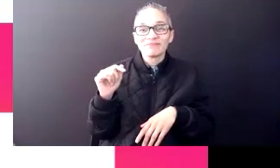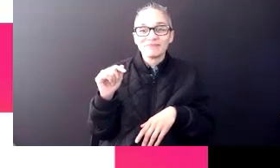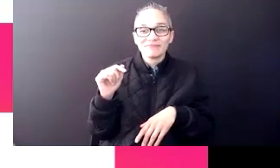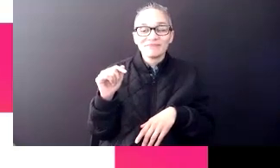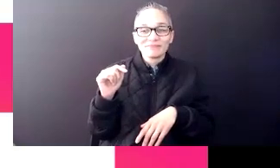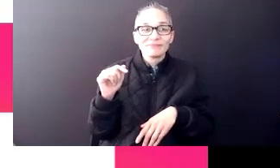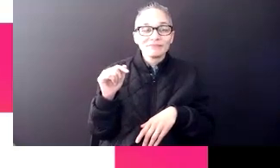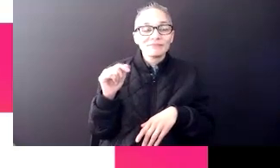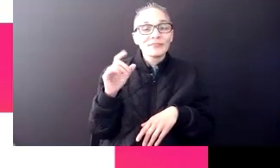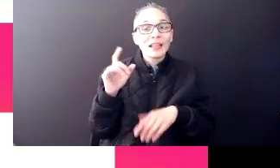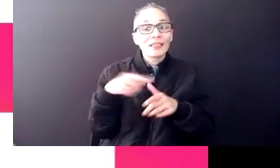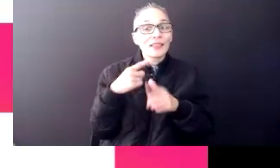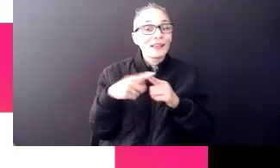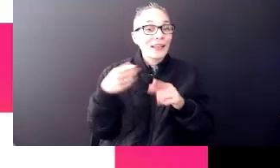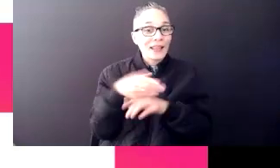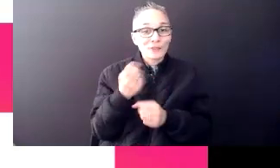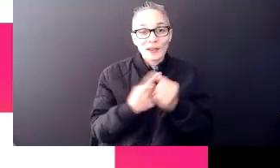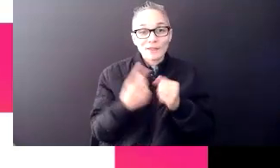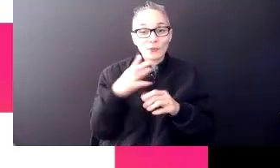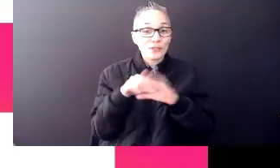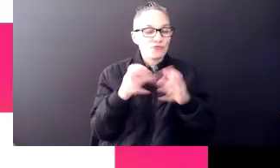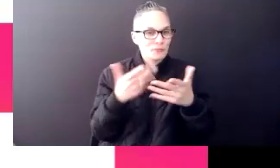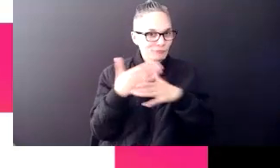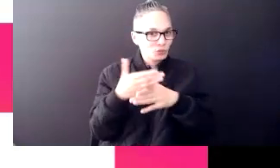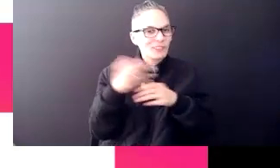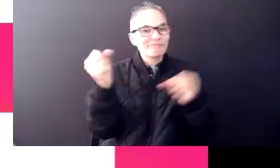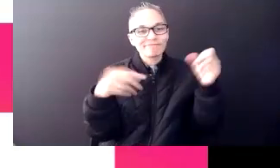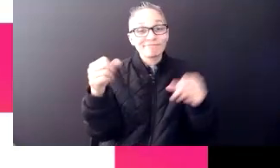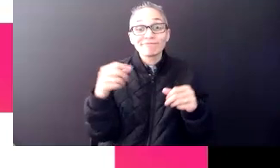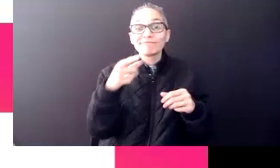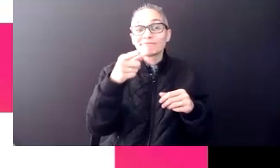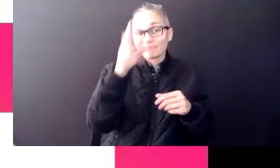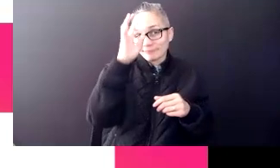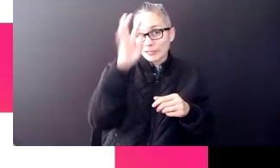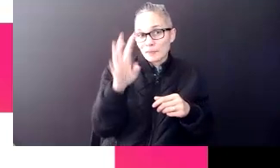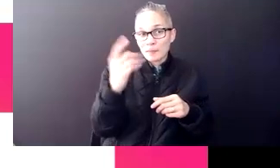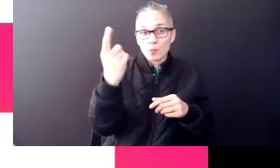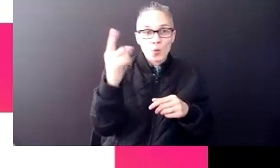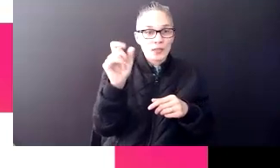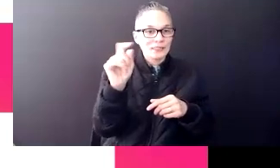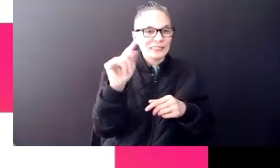And after everyone in your group has shared, you're going to come up with one tip or practice.